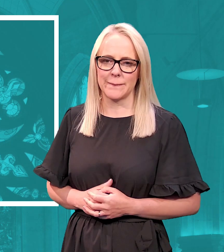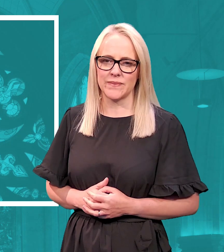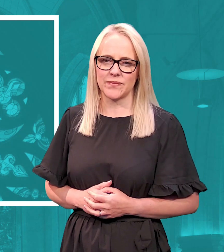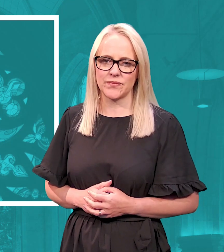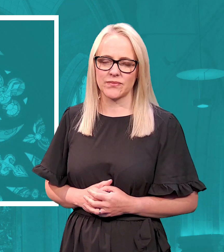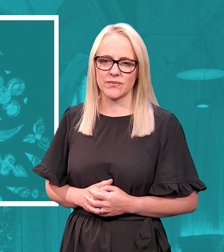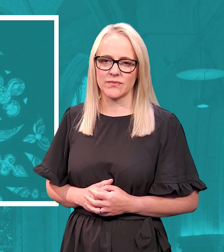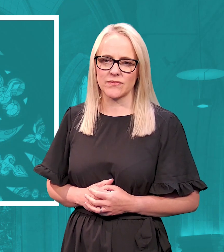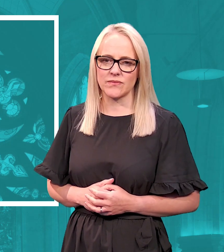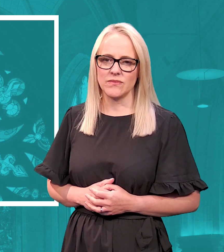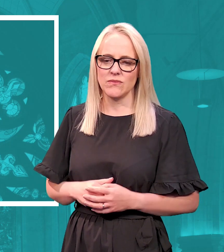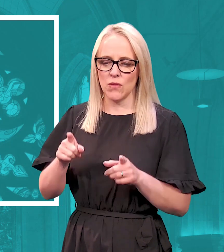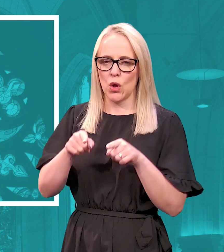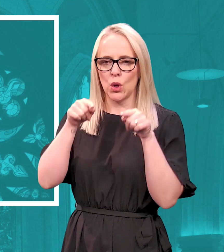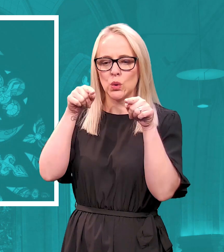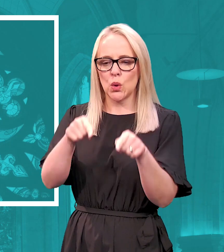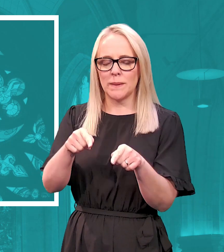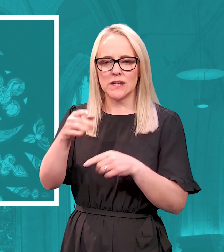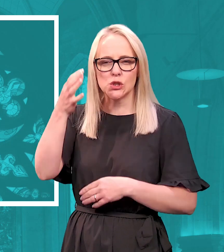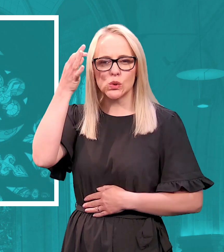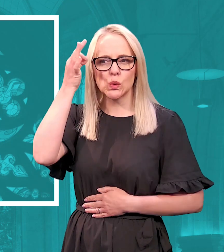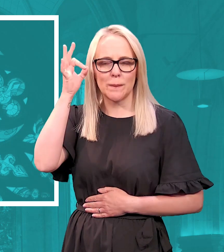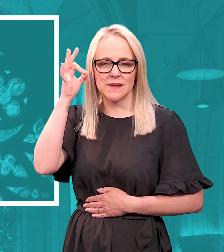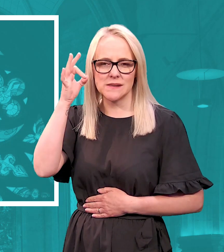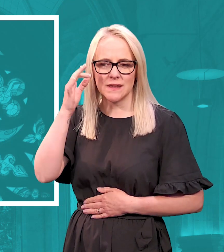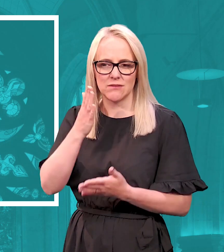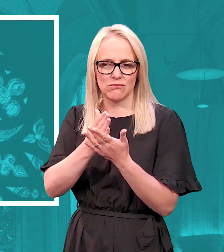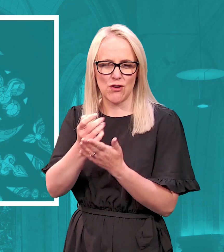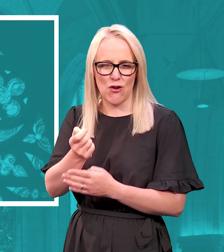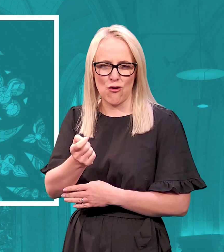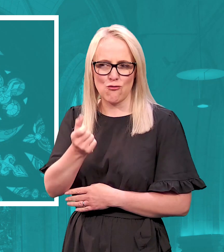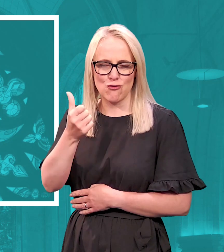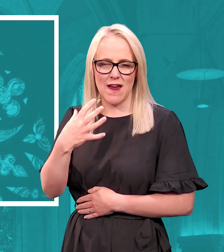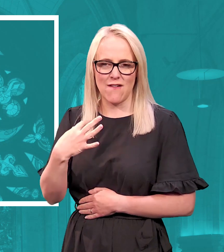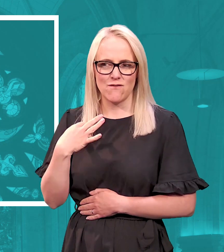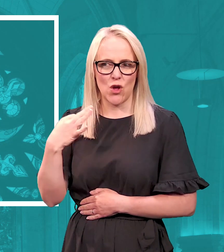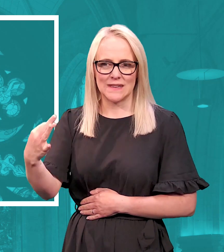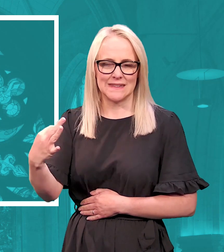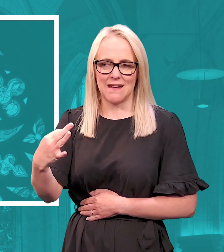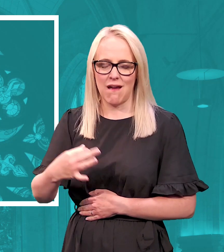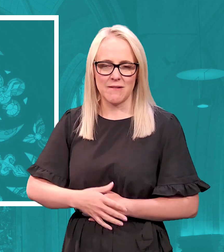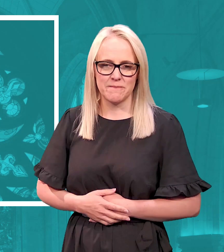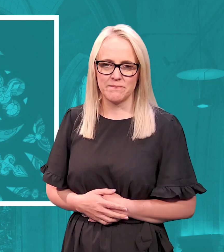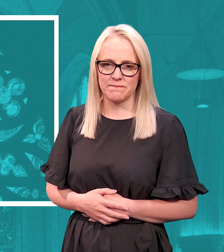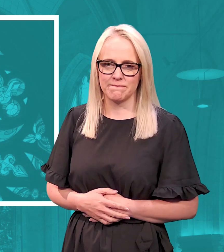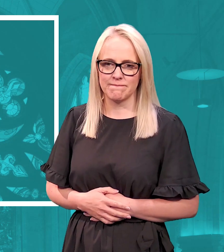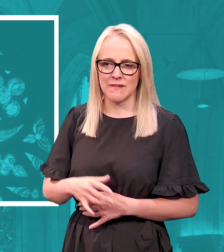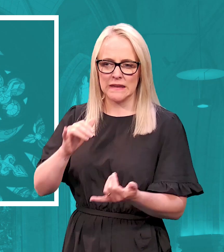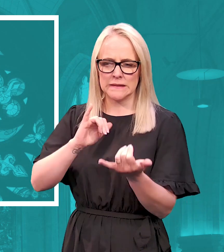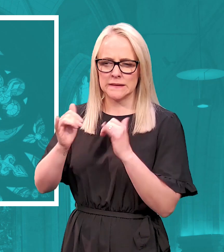The Nominations Committee is the one that is rarely volunteered for. Sometimes it's an afterthought.